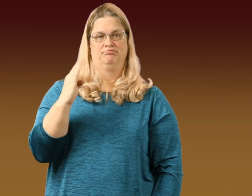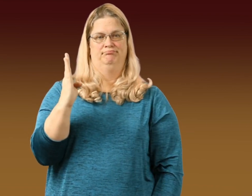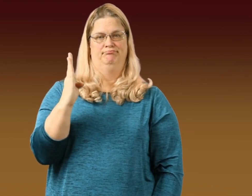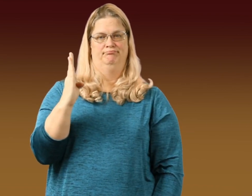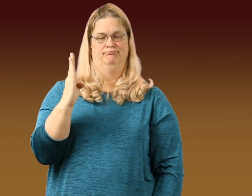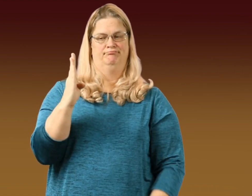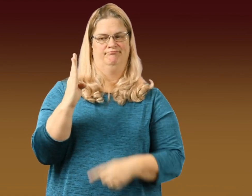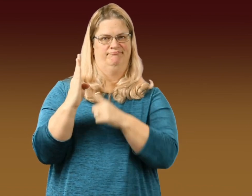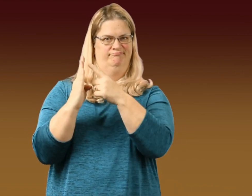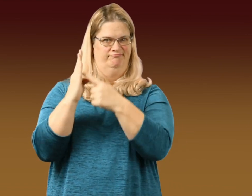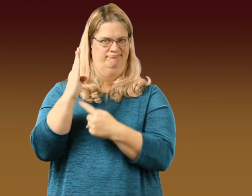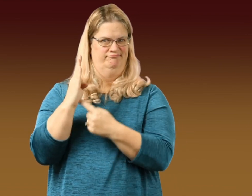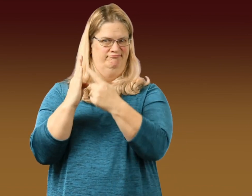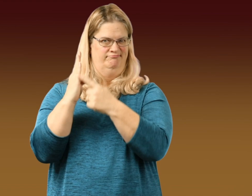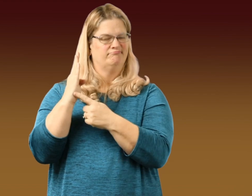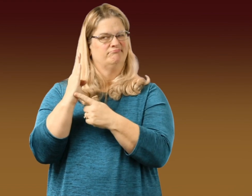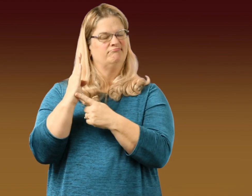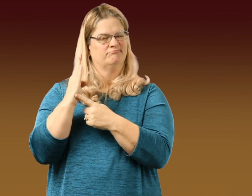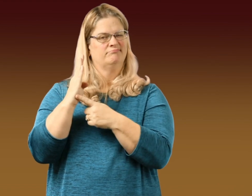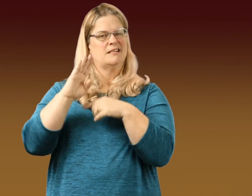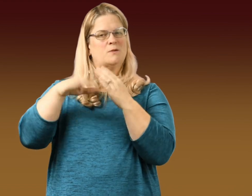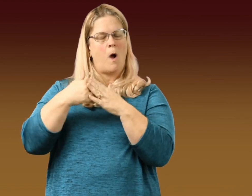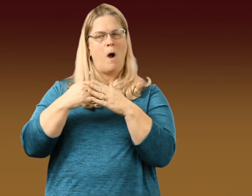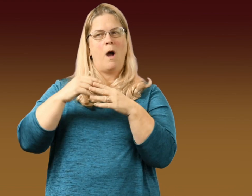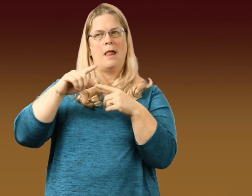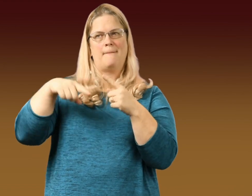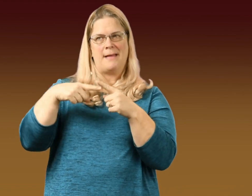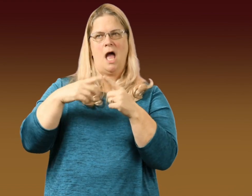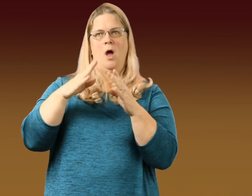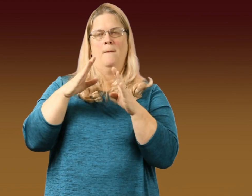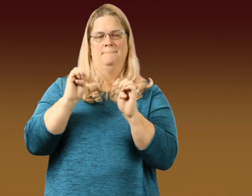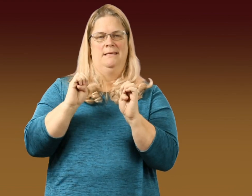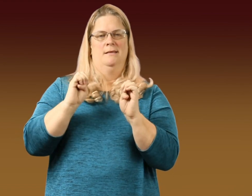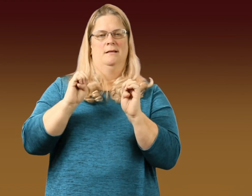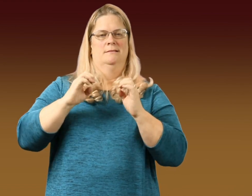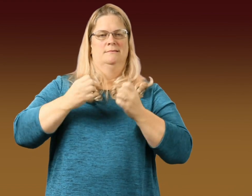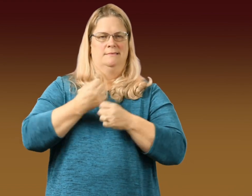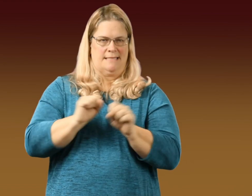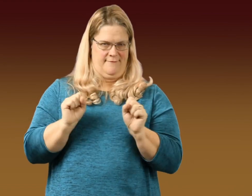However, when you have survival state, you see this hand shape here, quote unquote, "flip the lid."